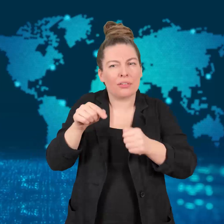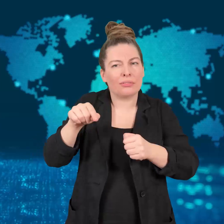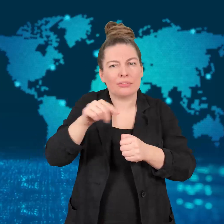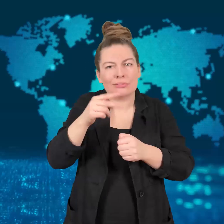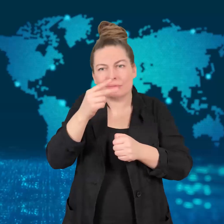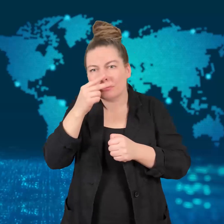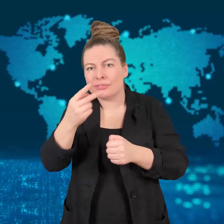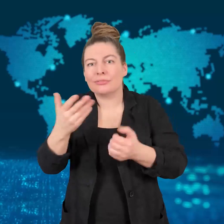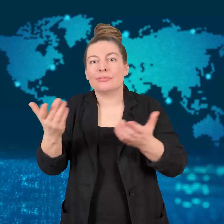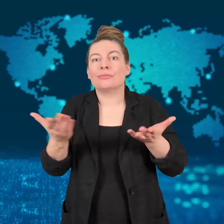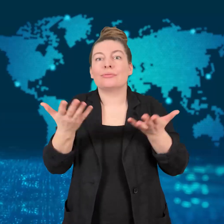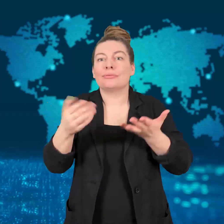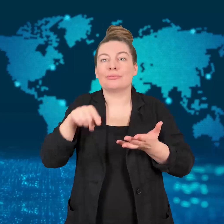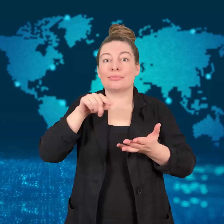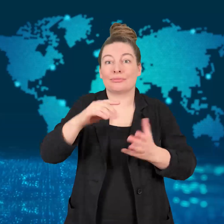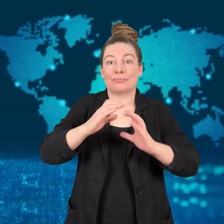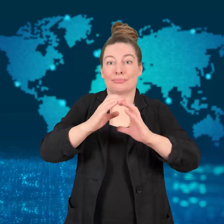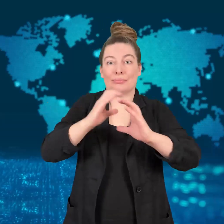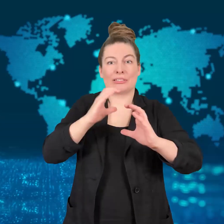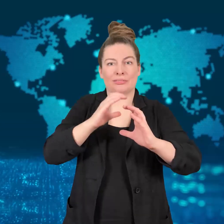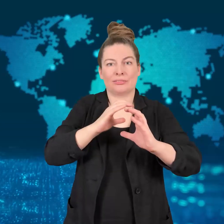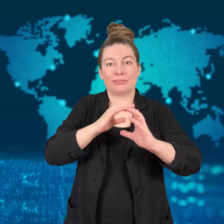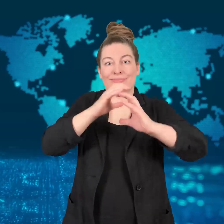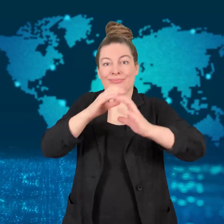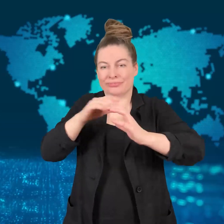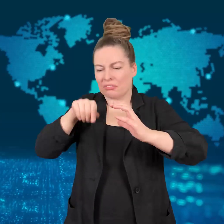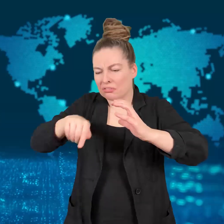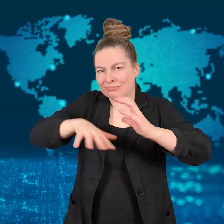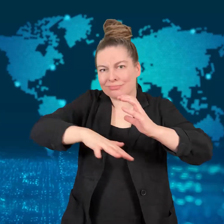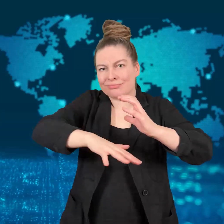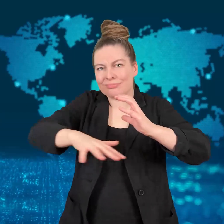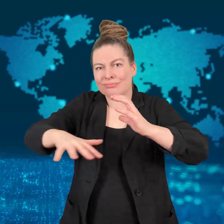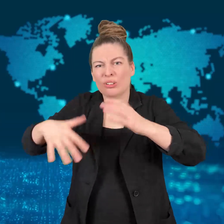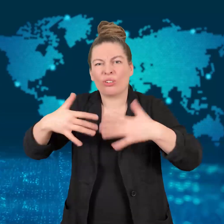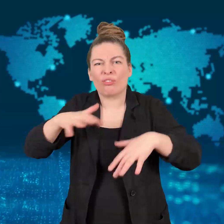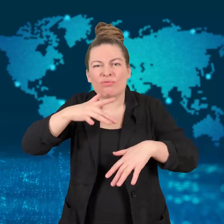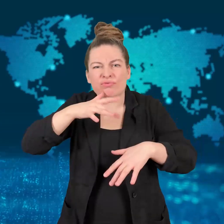The route where the accident took place is a busy one.